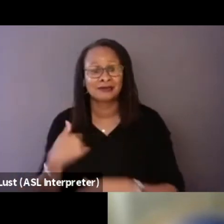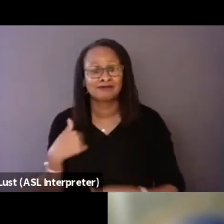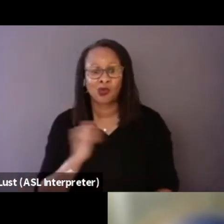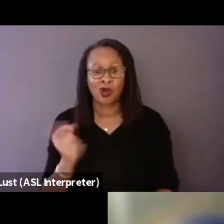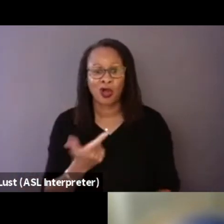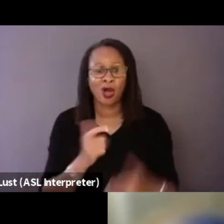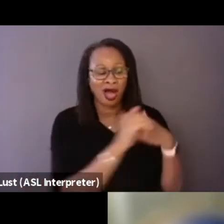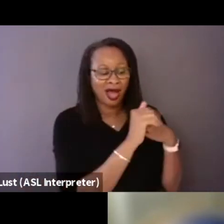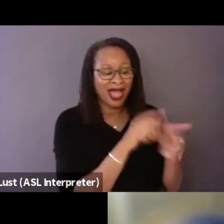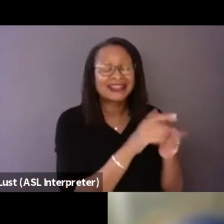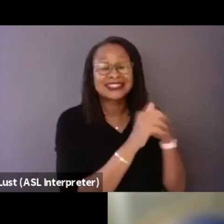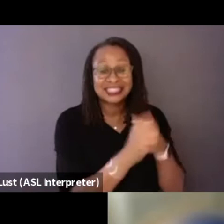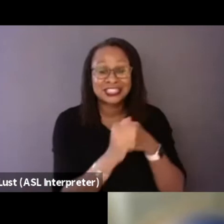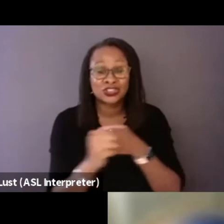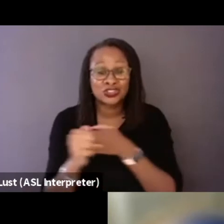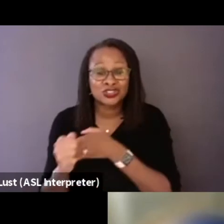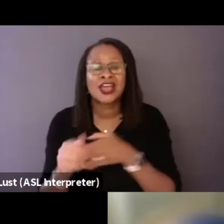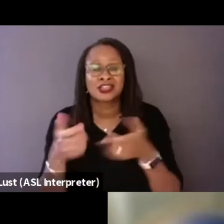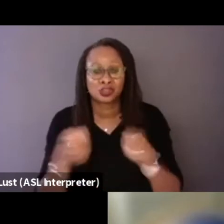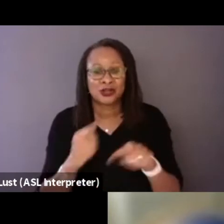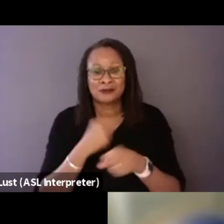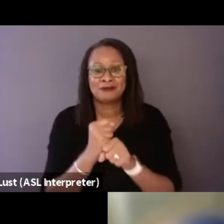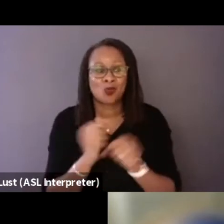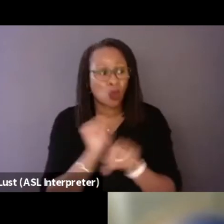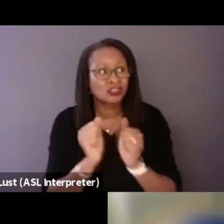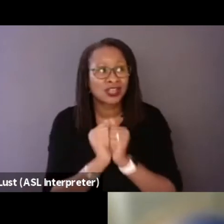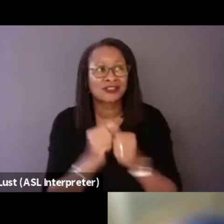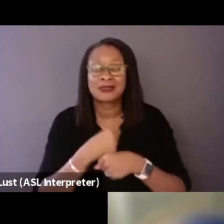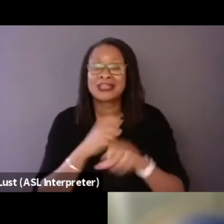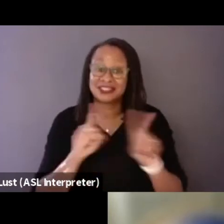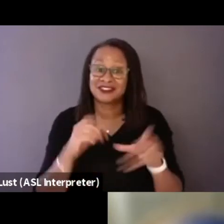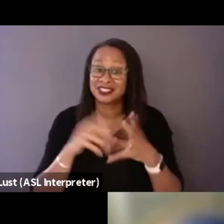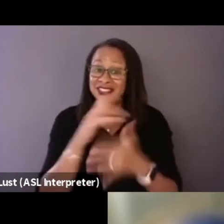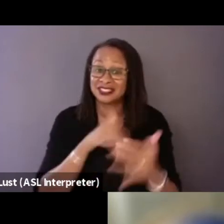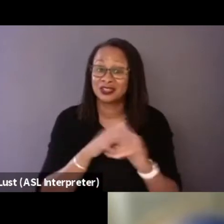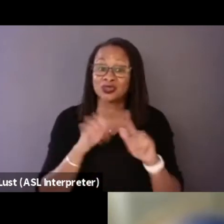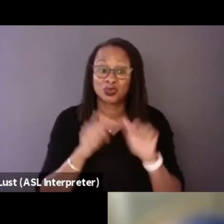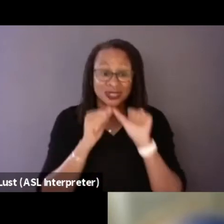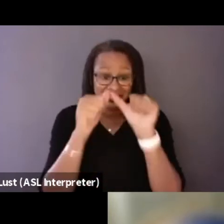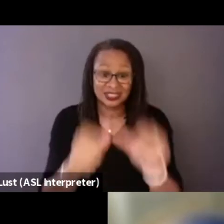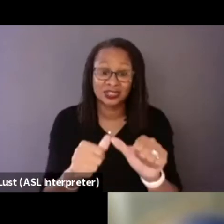trying to make a huge difference in our world, in our society, to be able to continue what we have to continue.